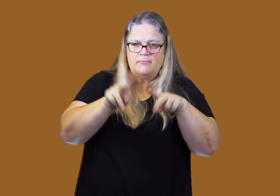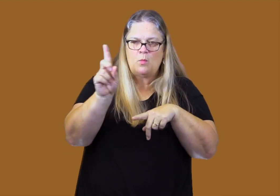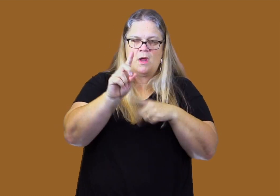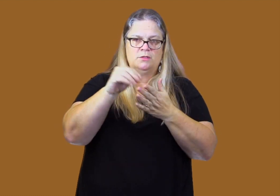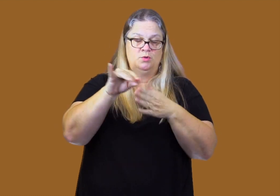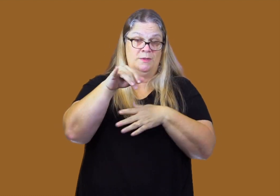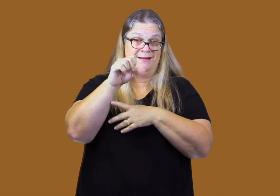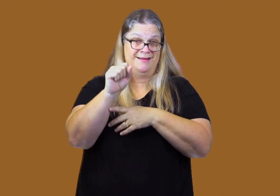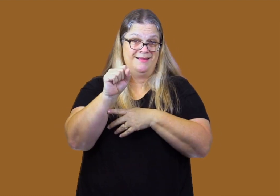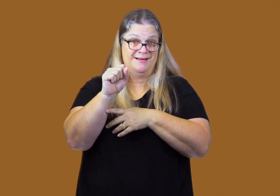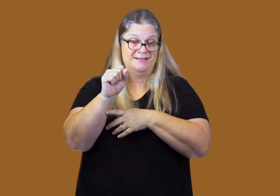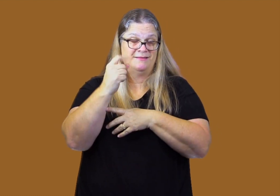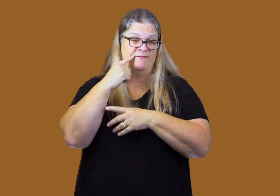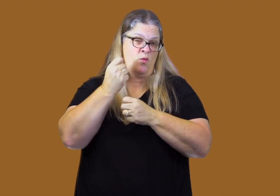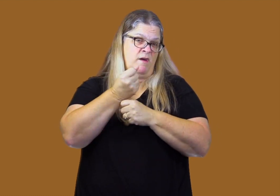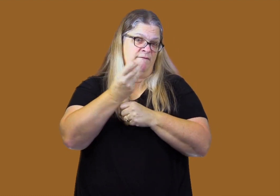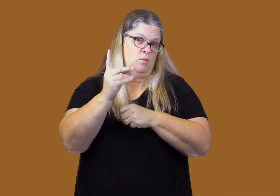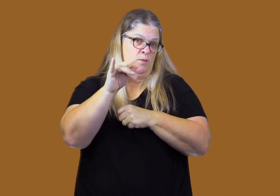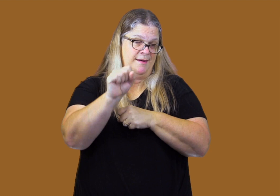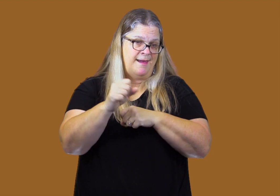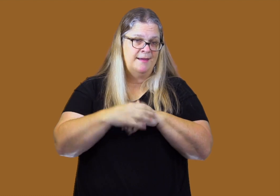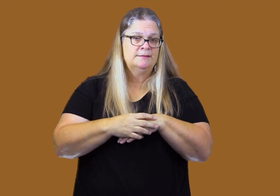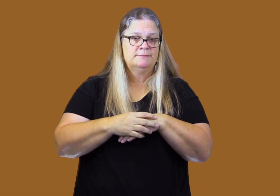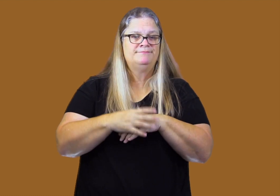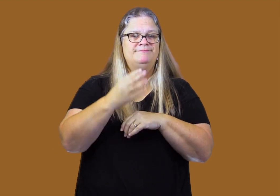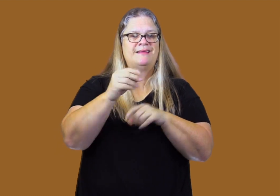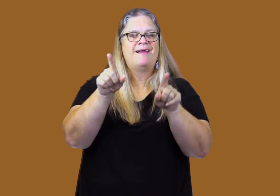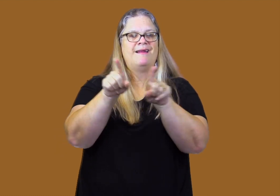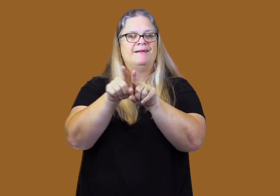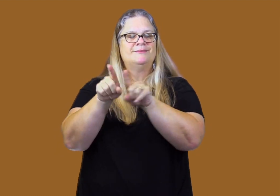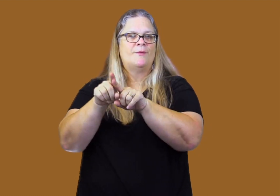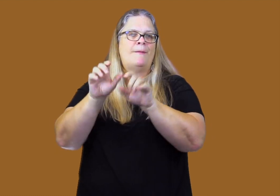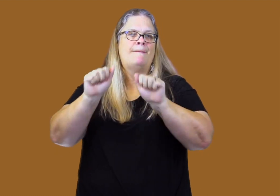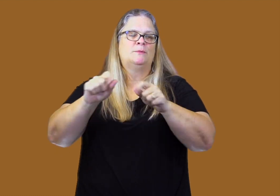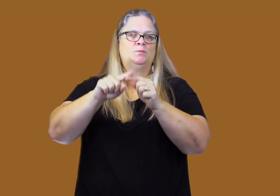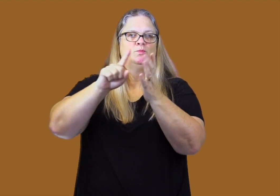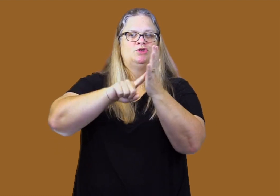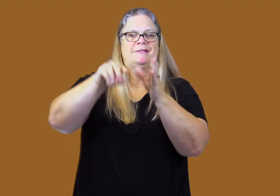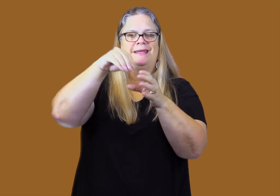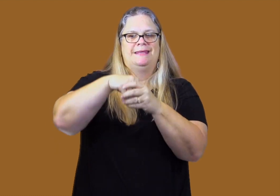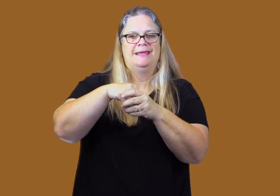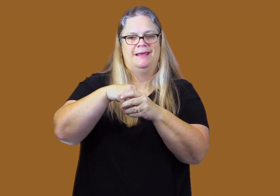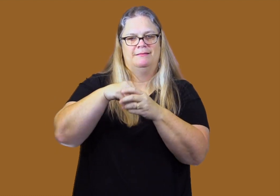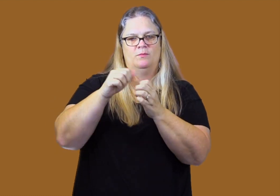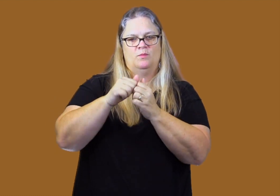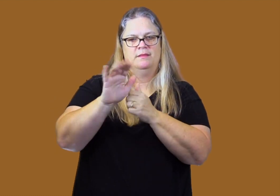to closely monitor the student for the following few days, as well as check in with the student.